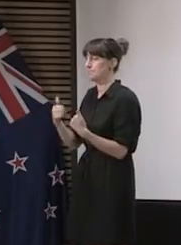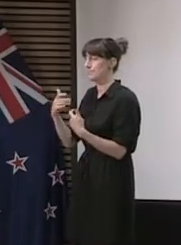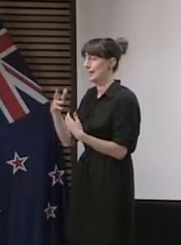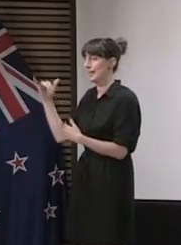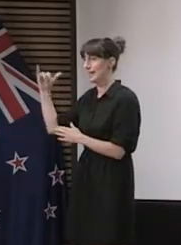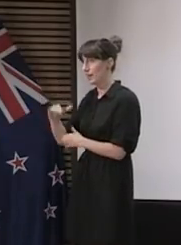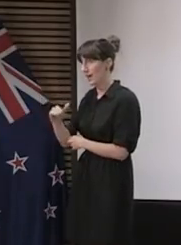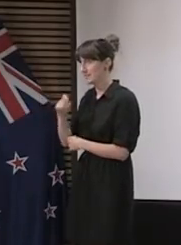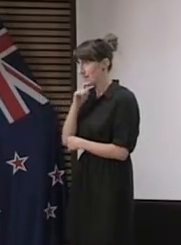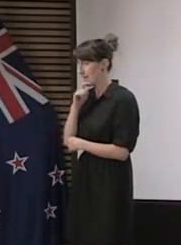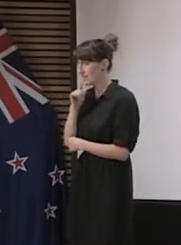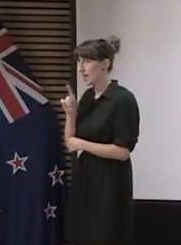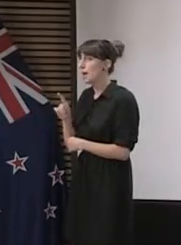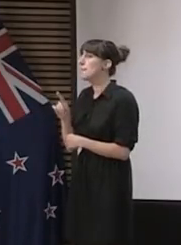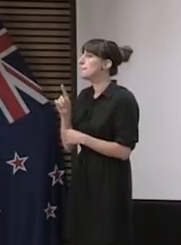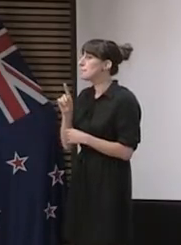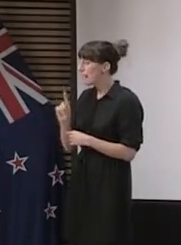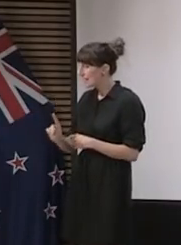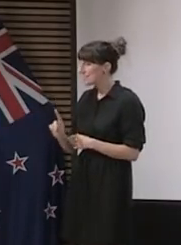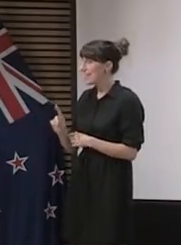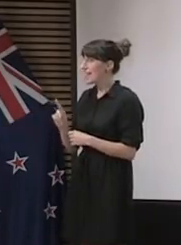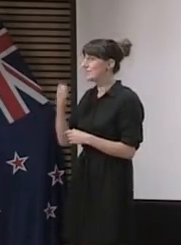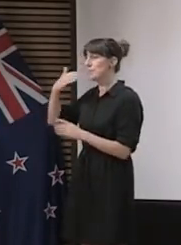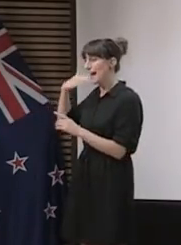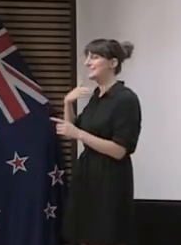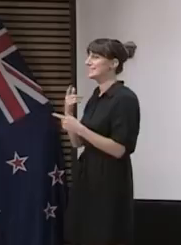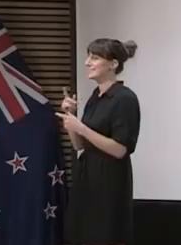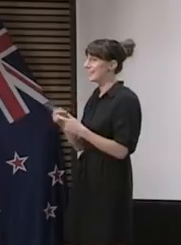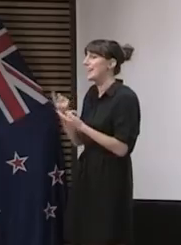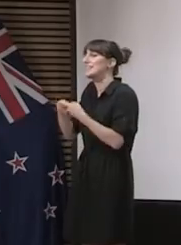exemptions because ofthe expectations ofprotections in place for themwhile they are working.